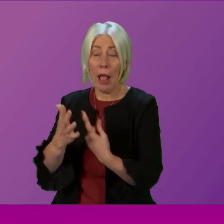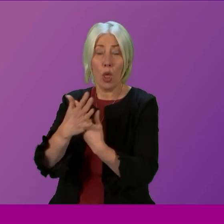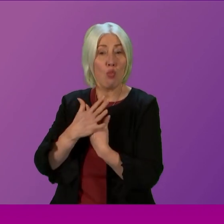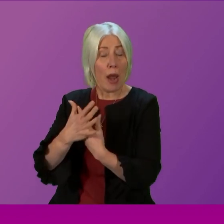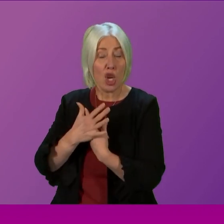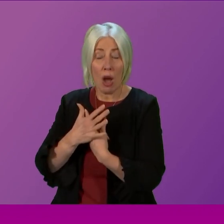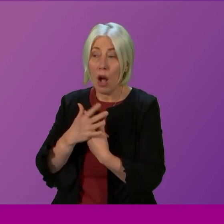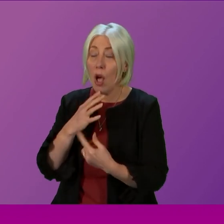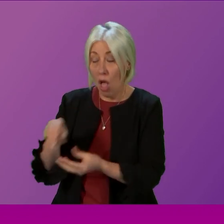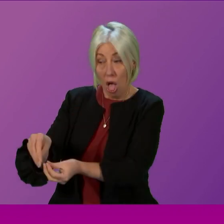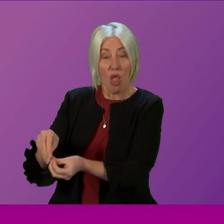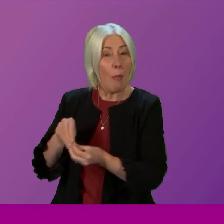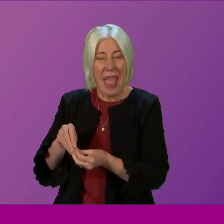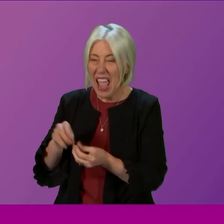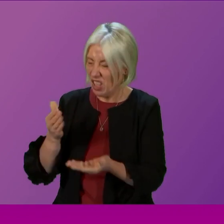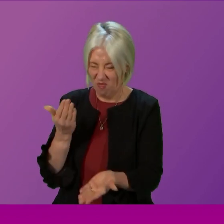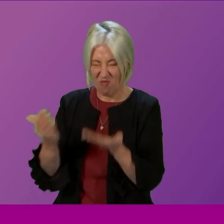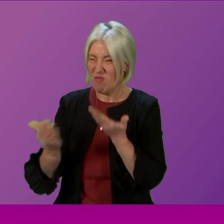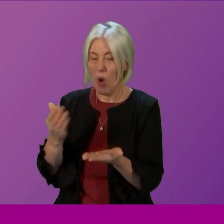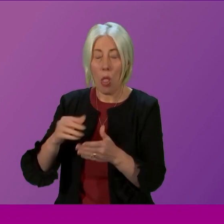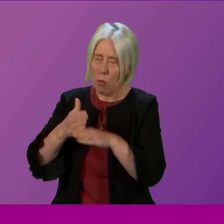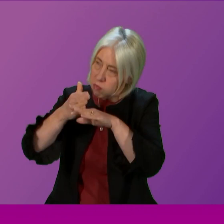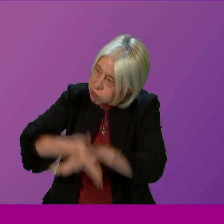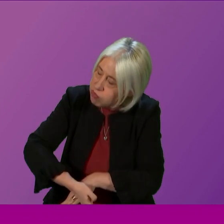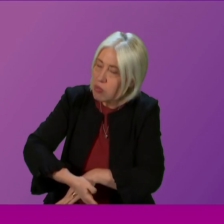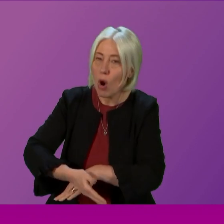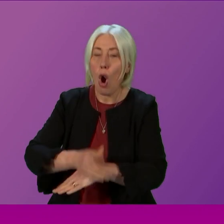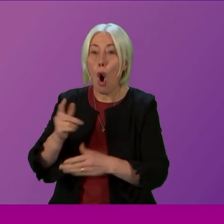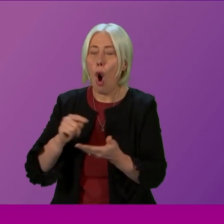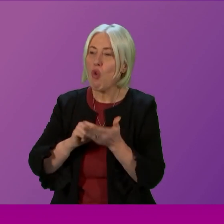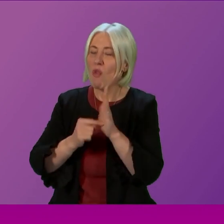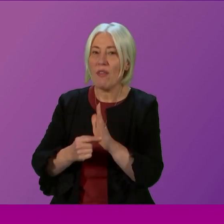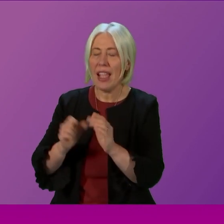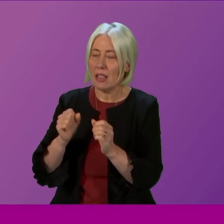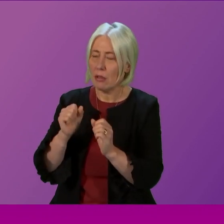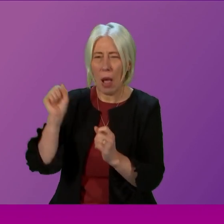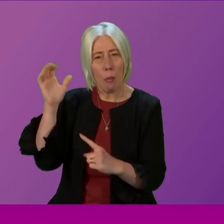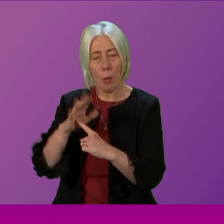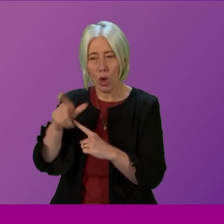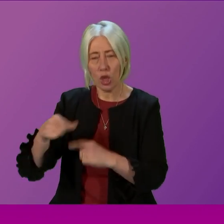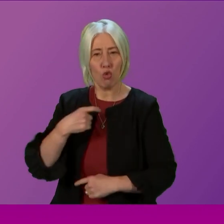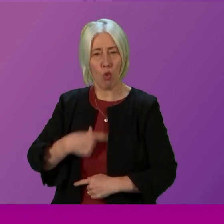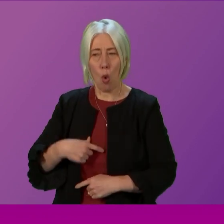pay does not reward their hard work or reflect the importance of their role in society. Does the First Minister agree?